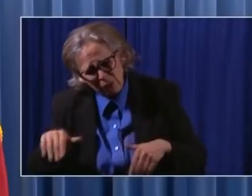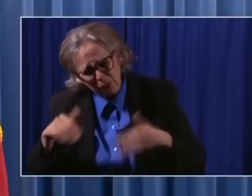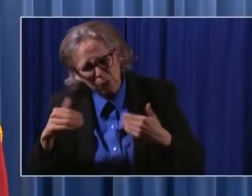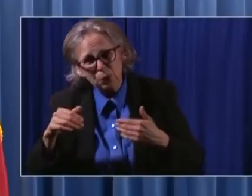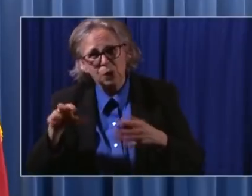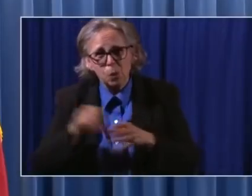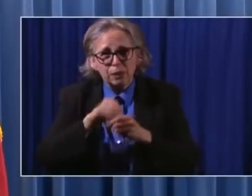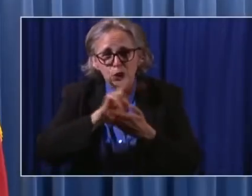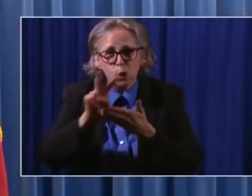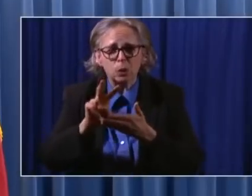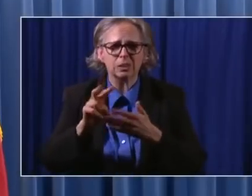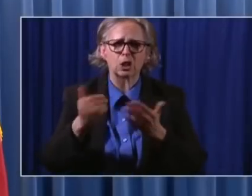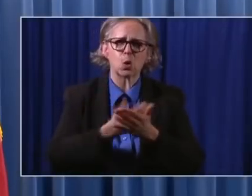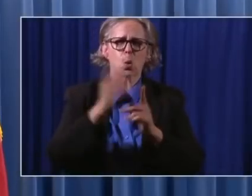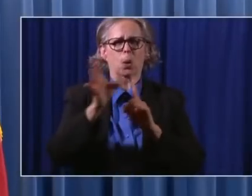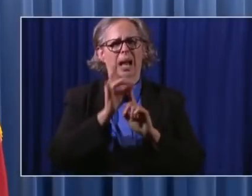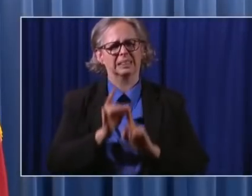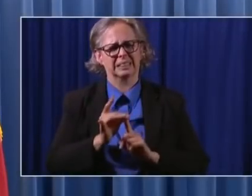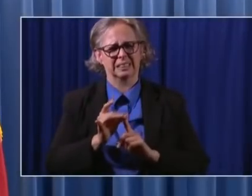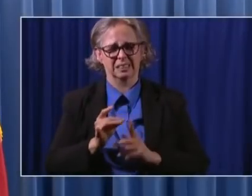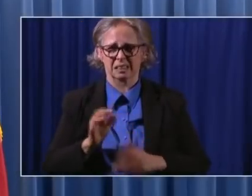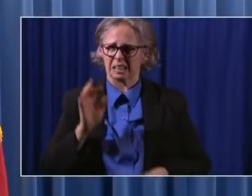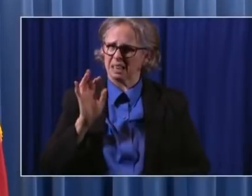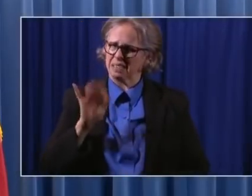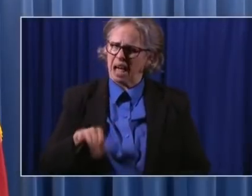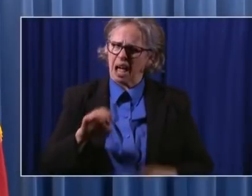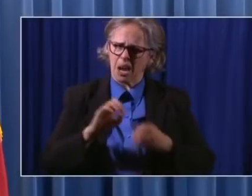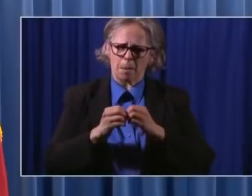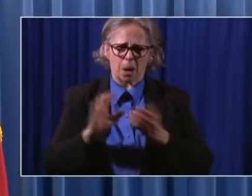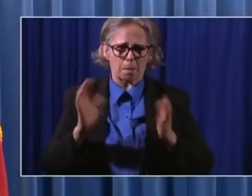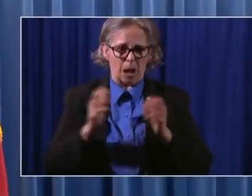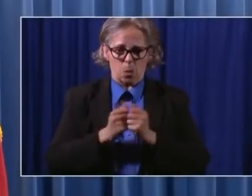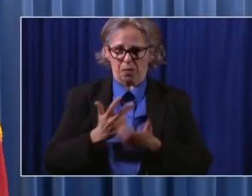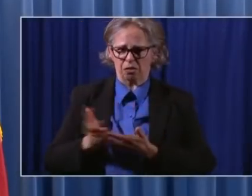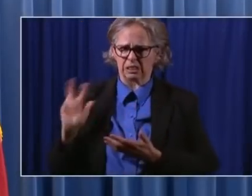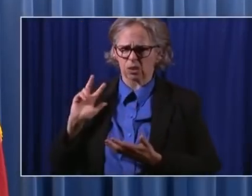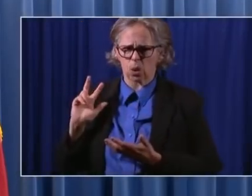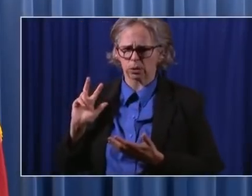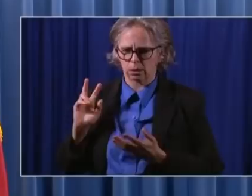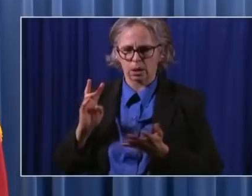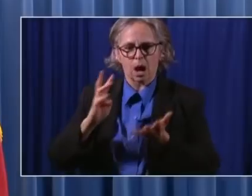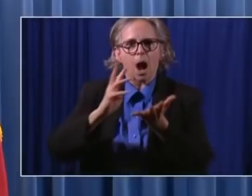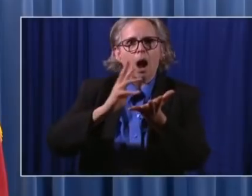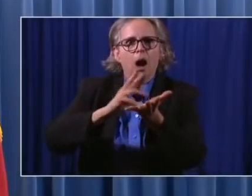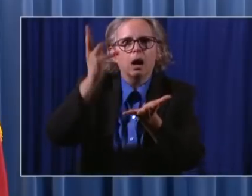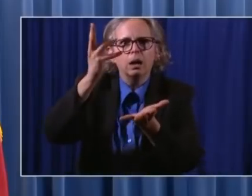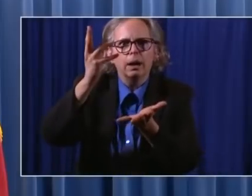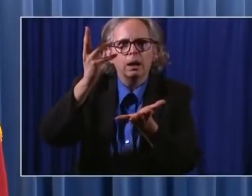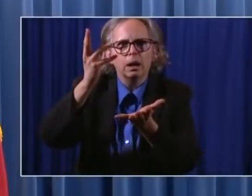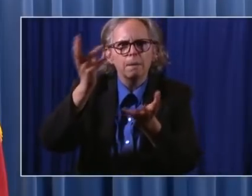MOVED INTO AN AREA OF CONCERN WITH 393 CASES THE LAST 2 WEEKS. THE AVERAGE NUMBER OF CASES IS